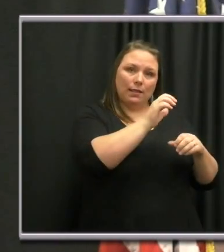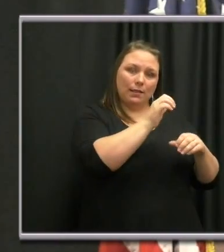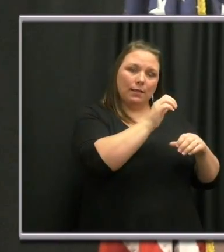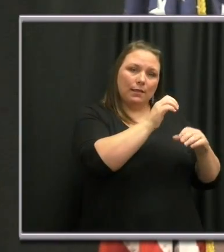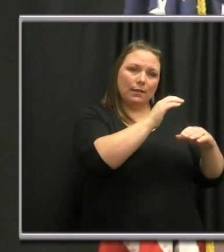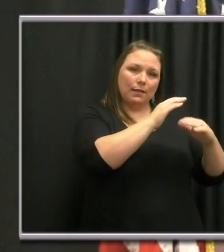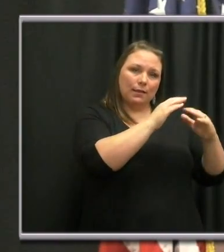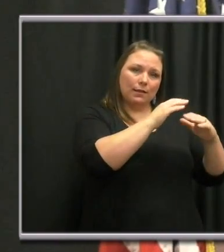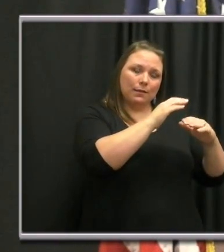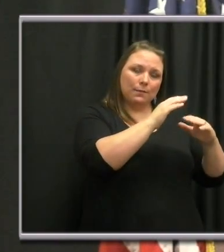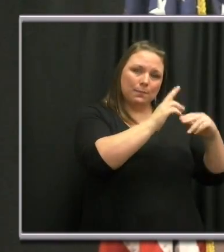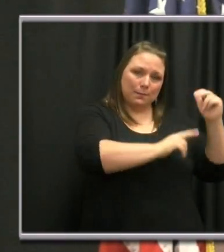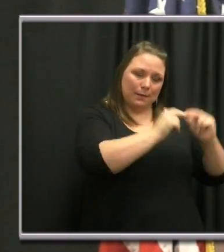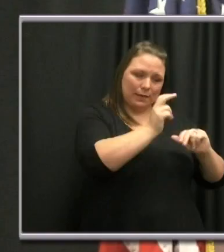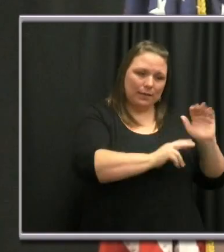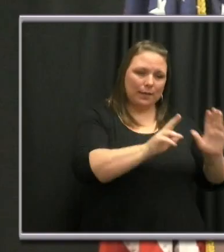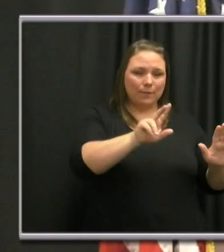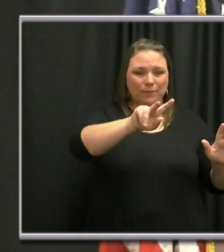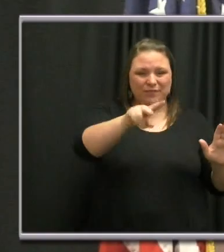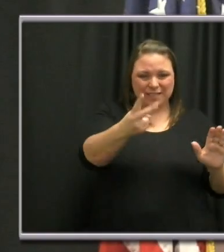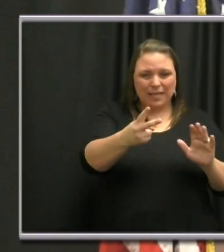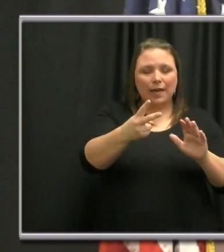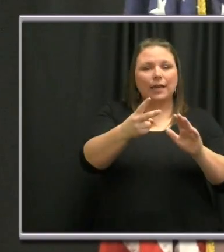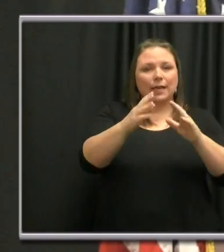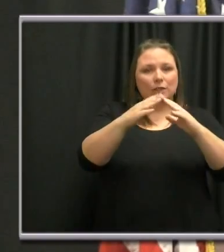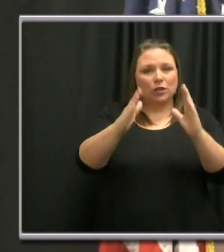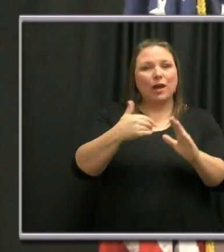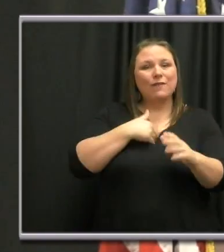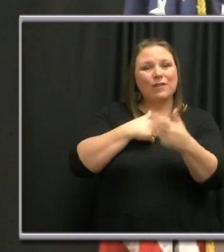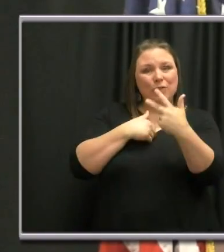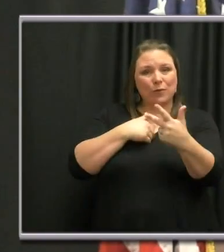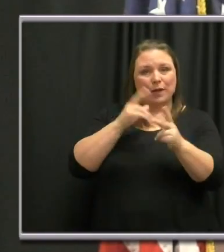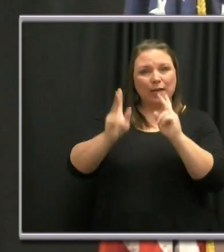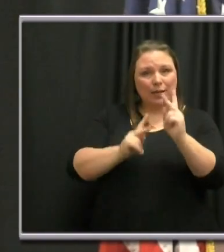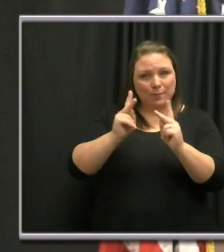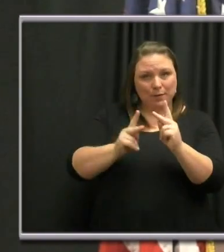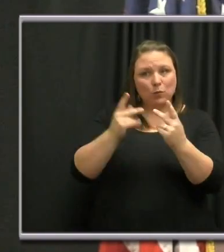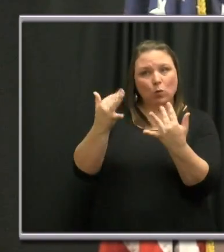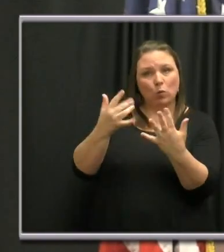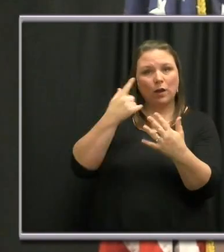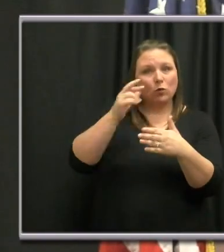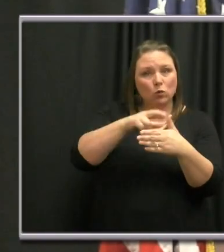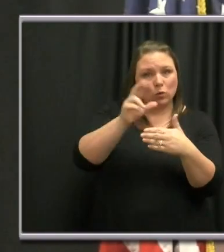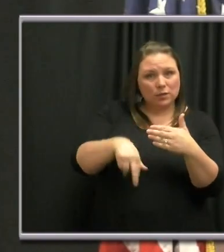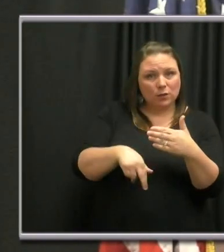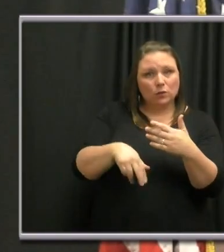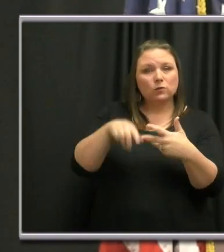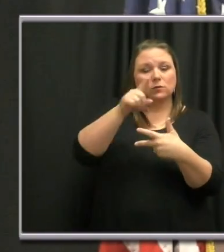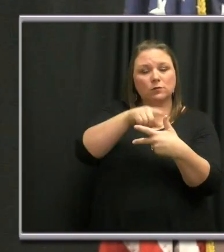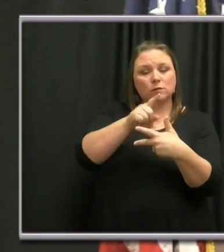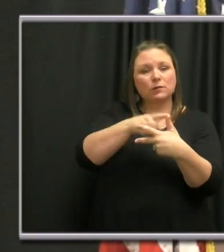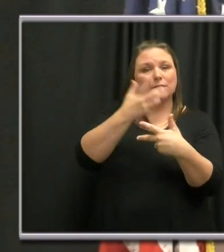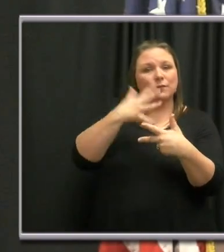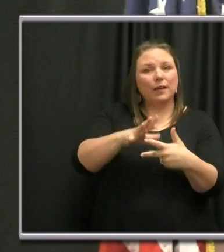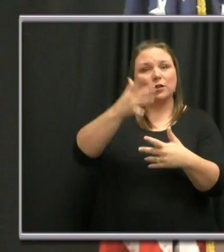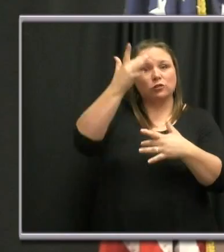PEOPLE IN THE WELL ON HOUSE SHELTER IN IN THE SECOND SHELTER- THERE ARE- THREE